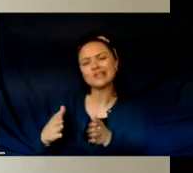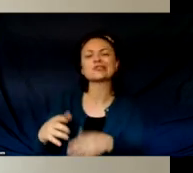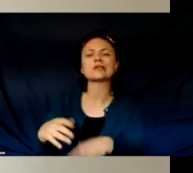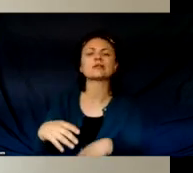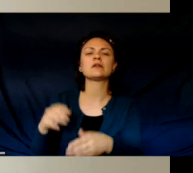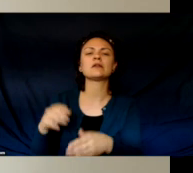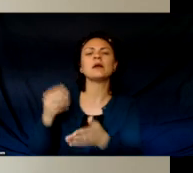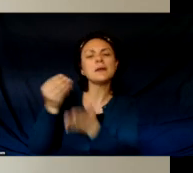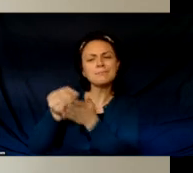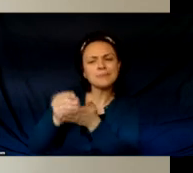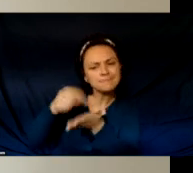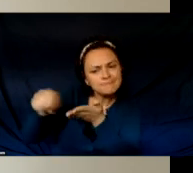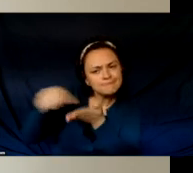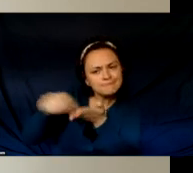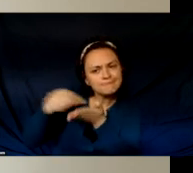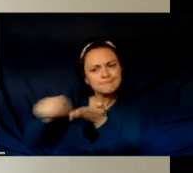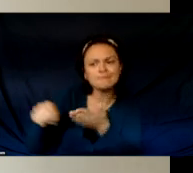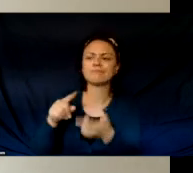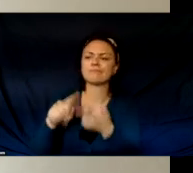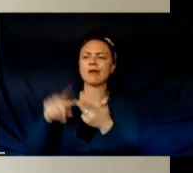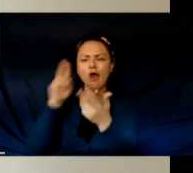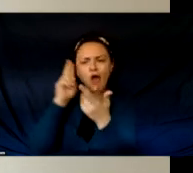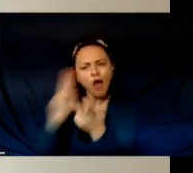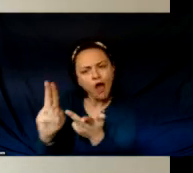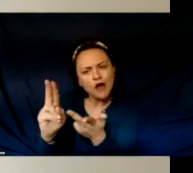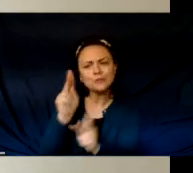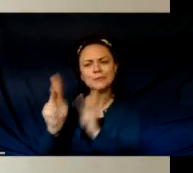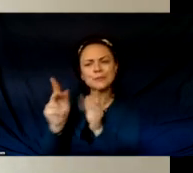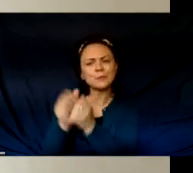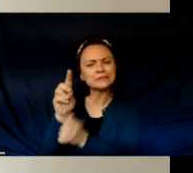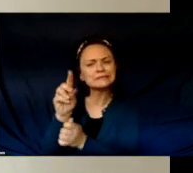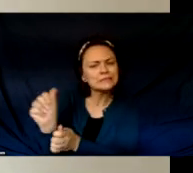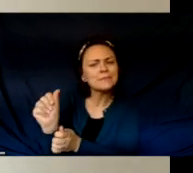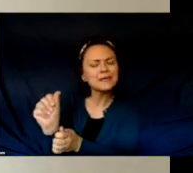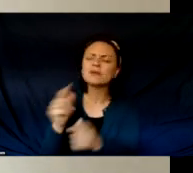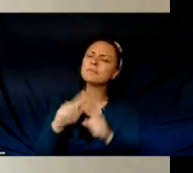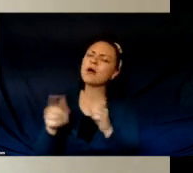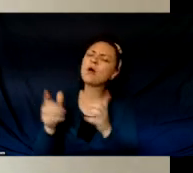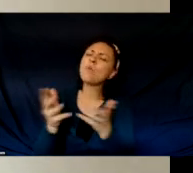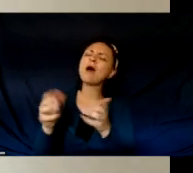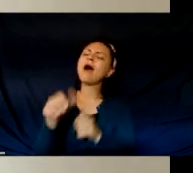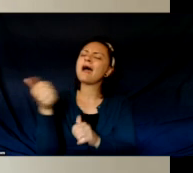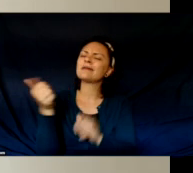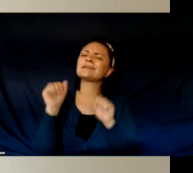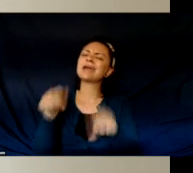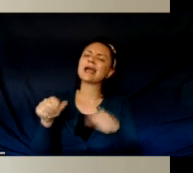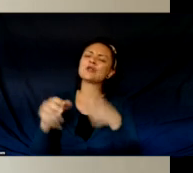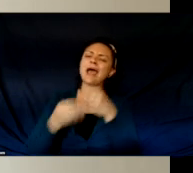of persons with disabilities. Is there anything else you'd like to add in regards to how pride can be more visible?